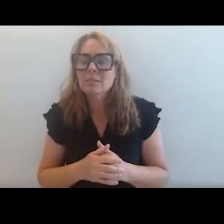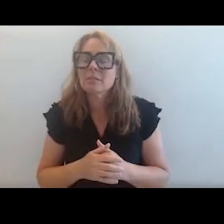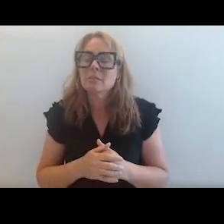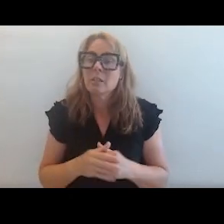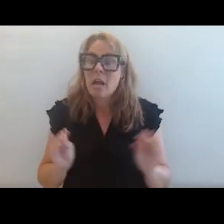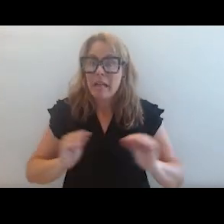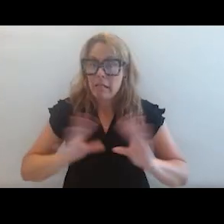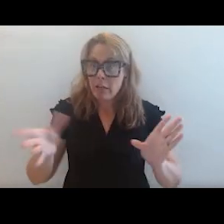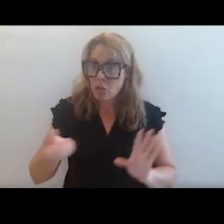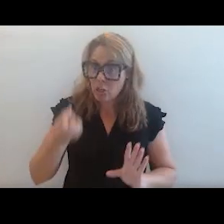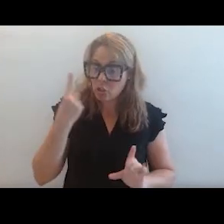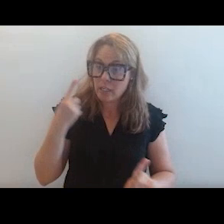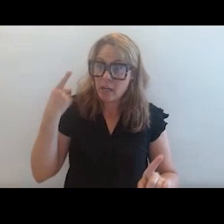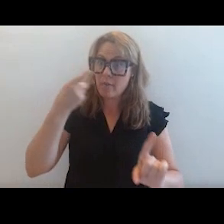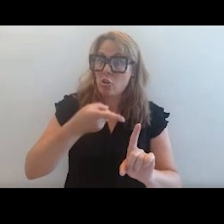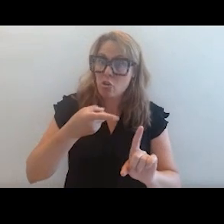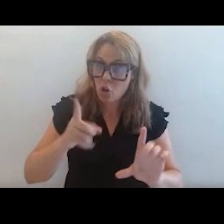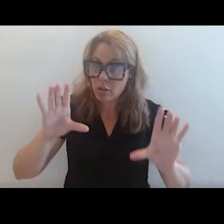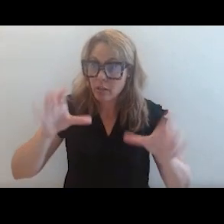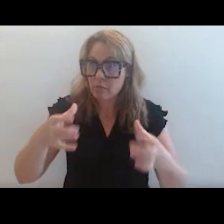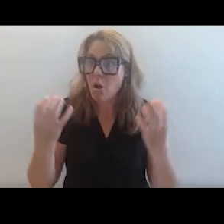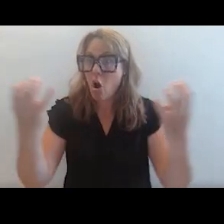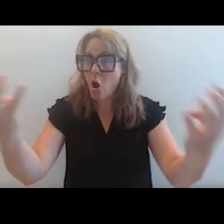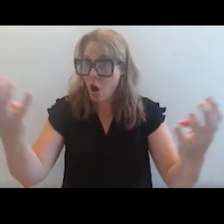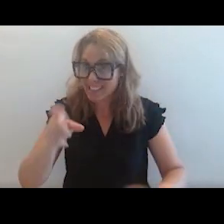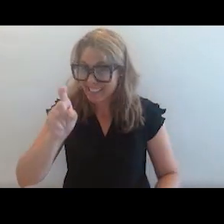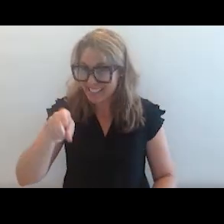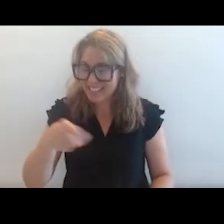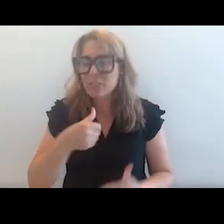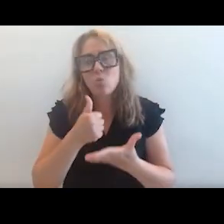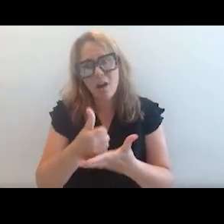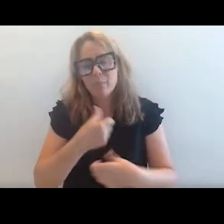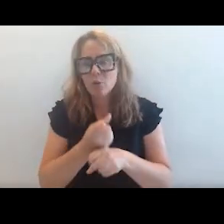Having a clear understanding of the target audience’s needs will help ensure your